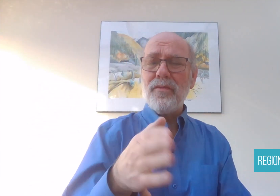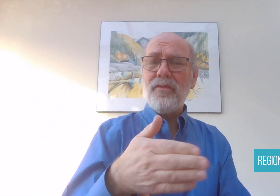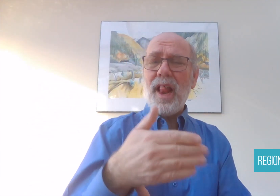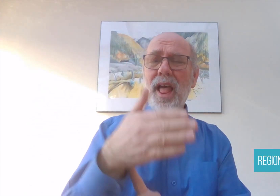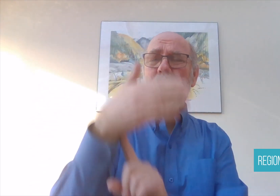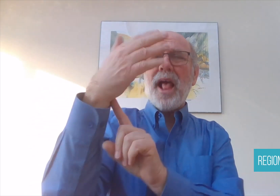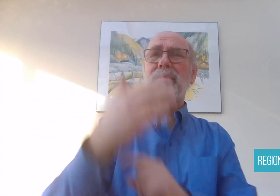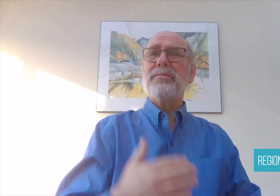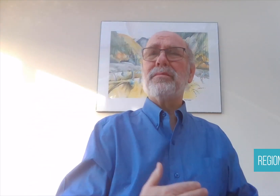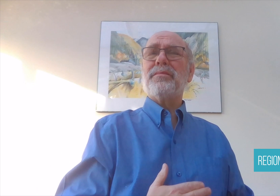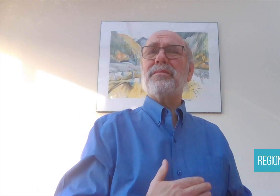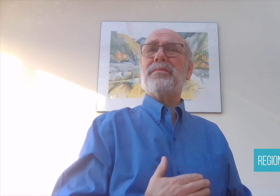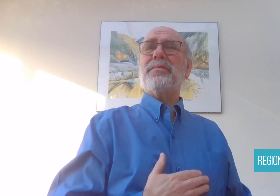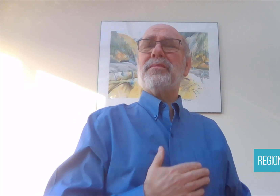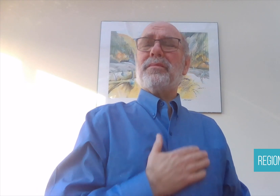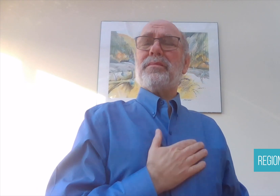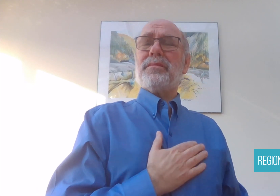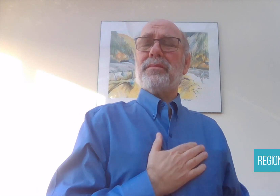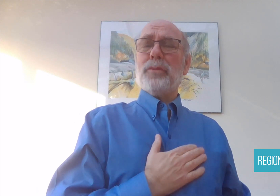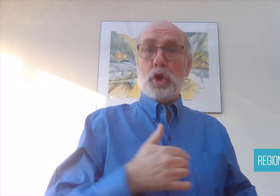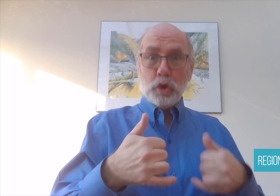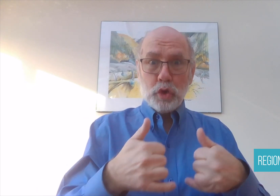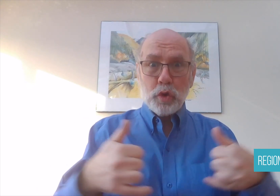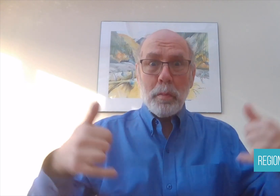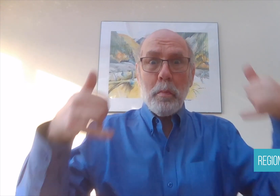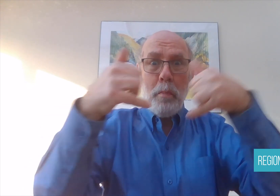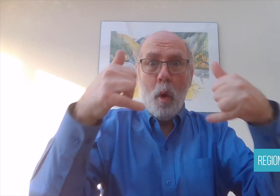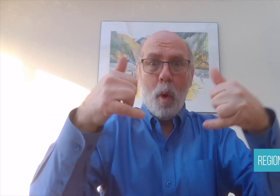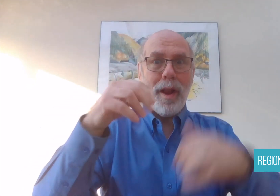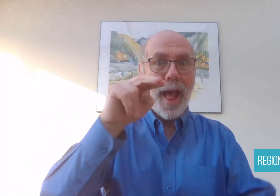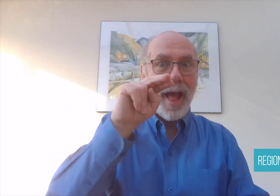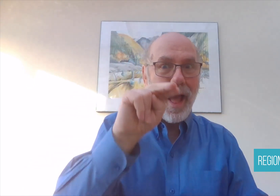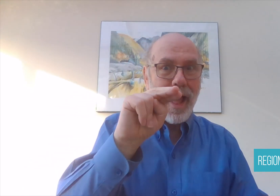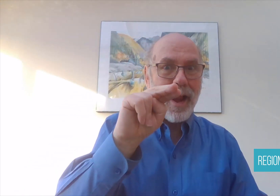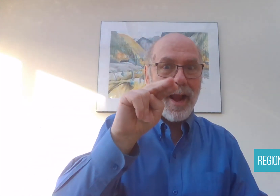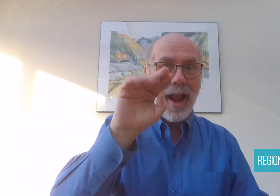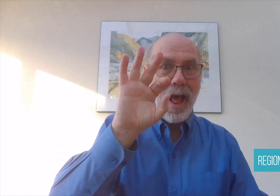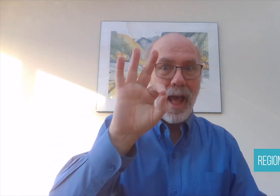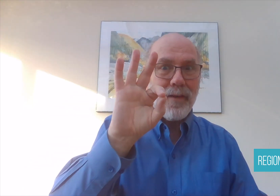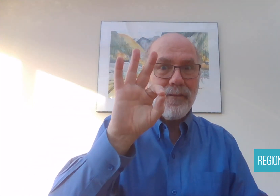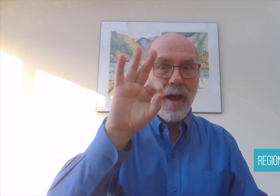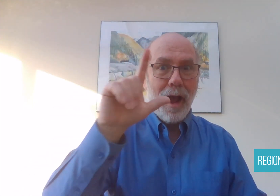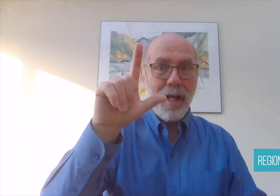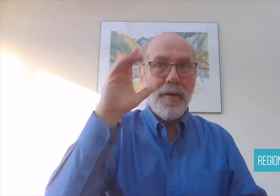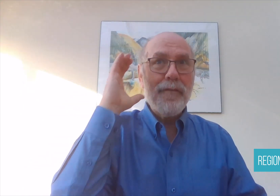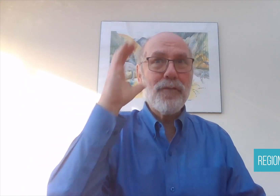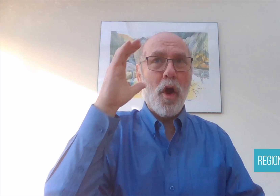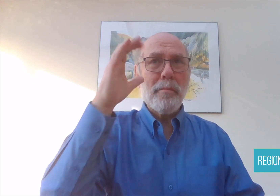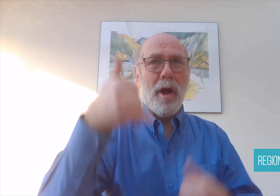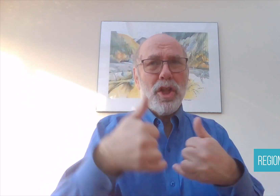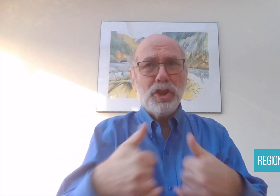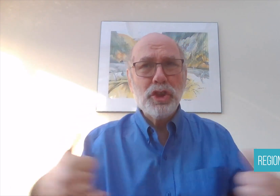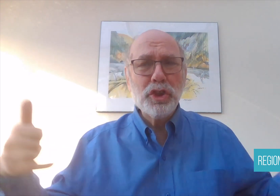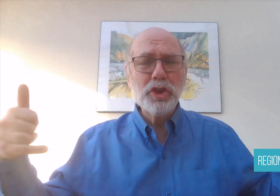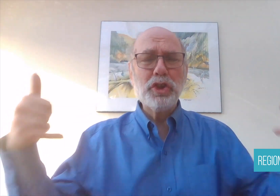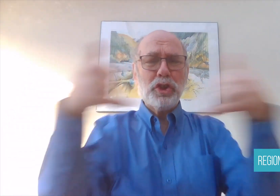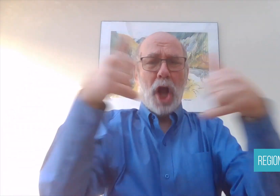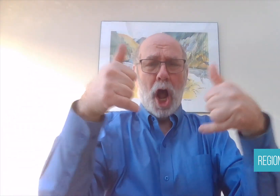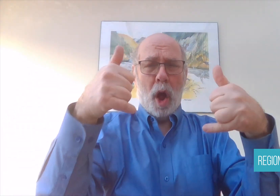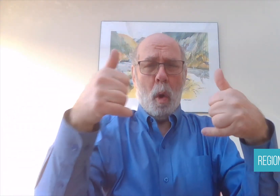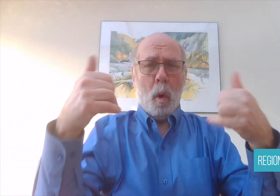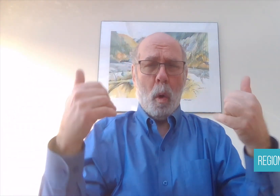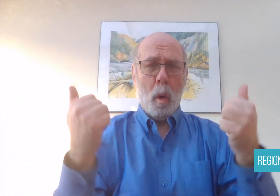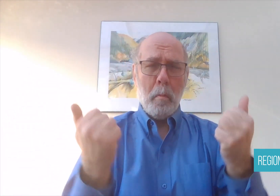at the NFL - a football league - Super Bowl Game and